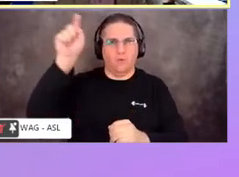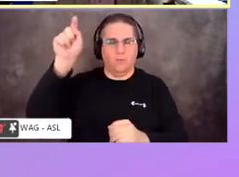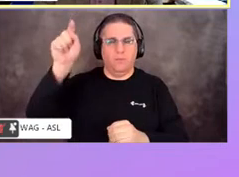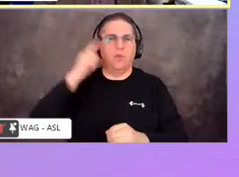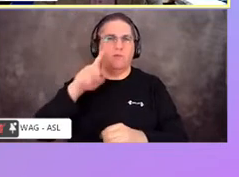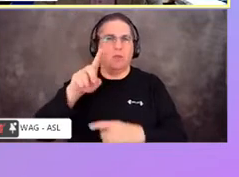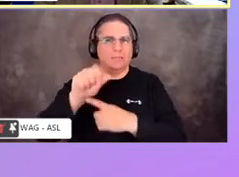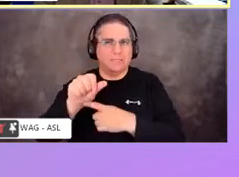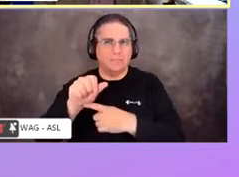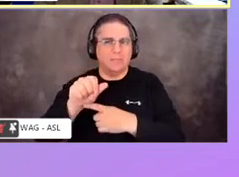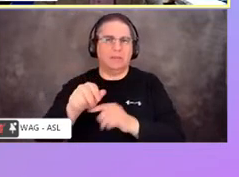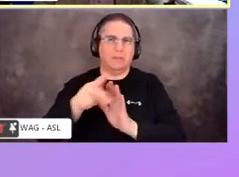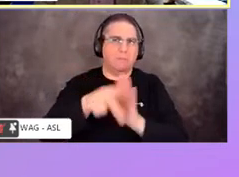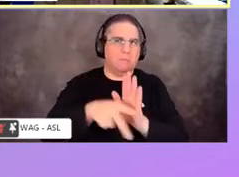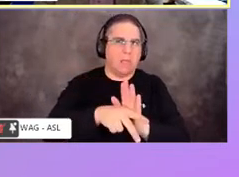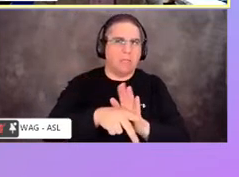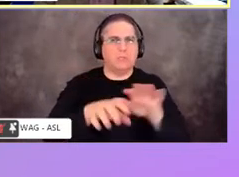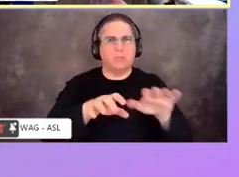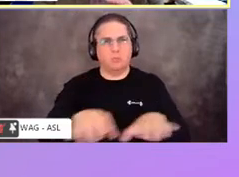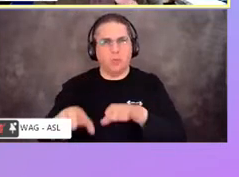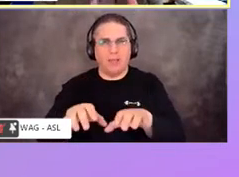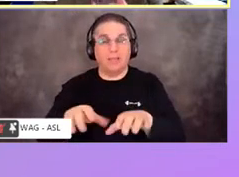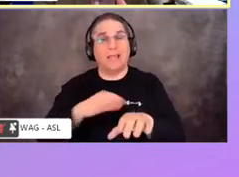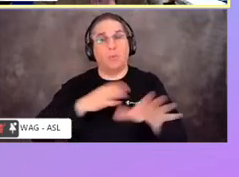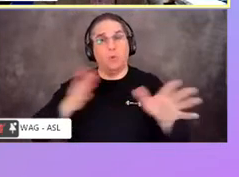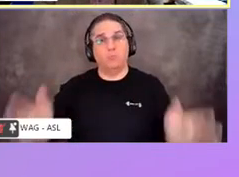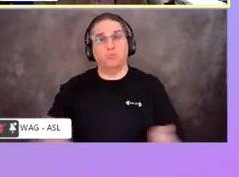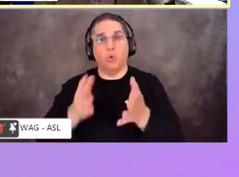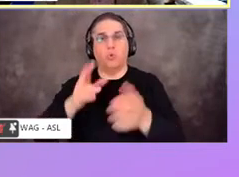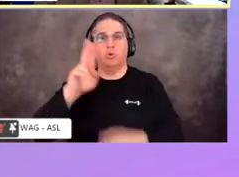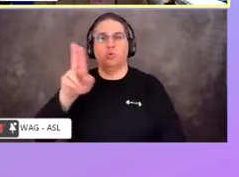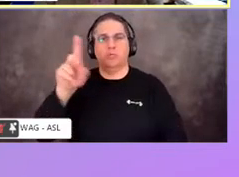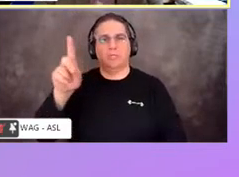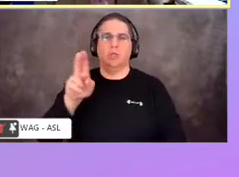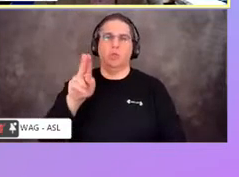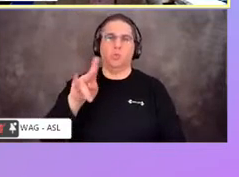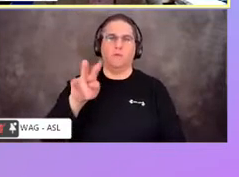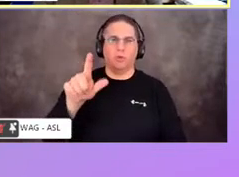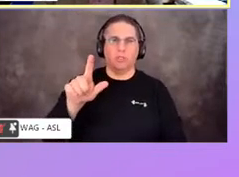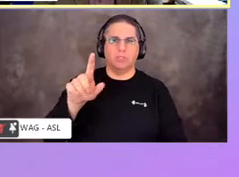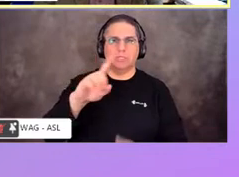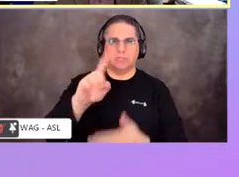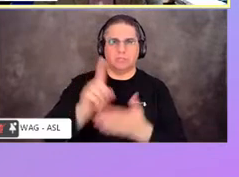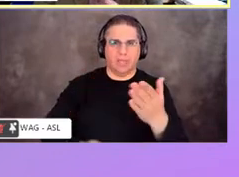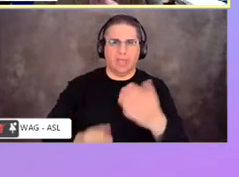Disability Authority in Ireland. The NDA is the statutory body providing evidence evidence based advice